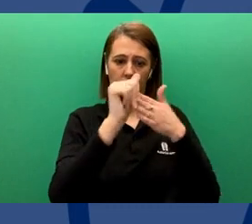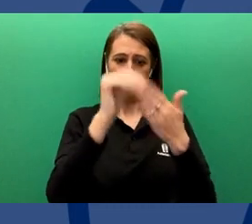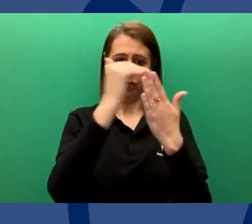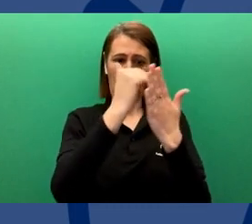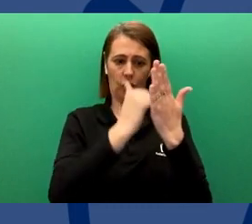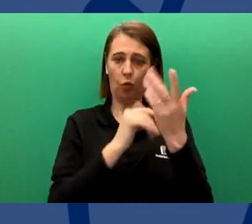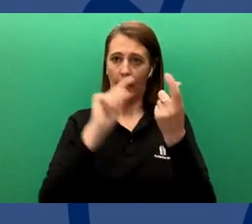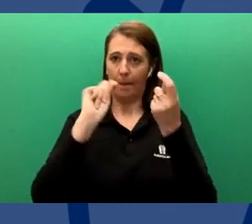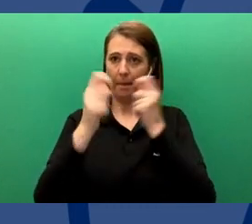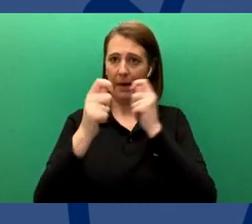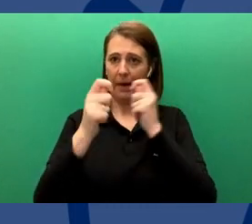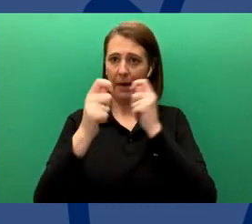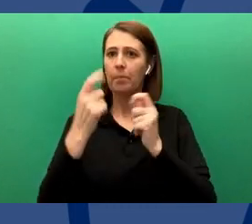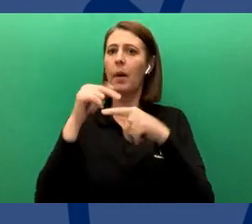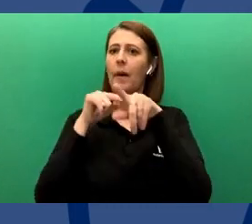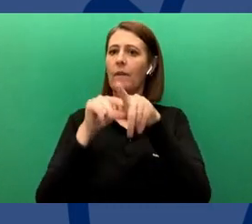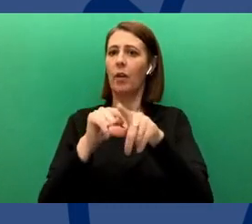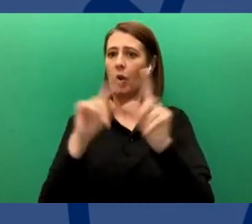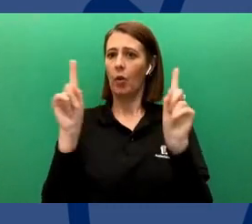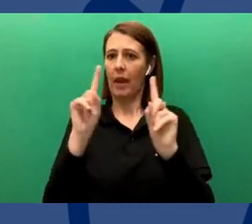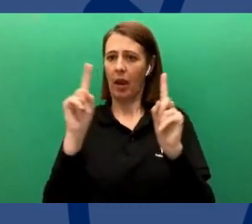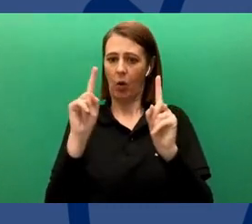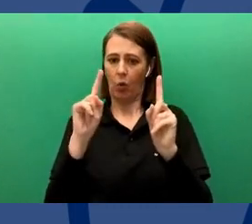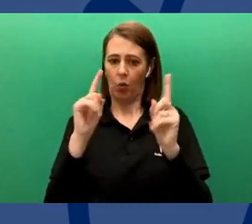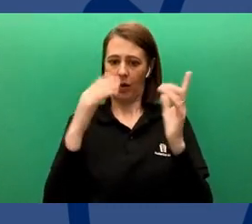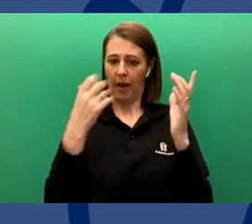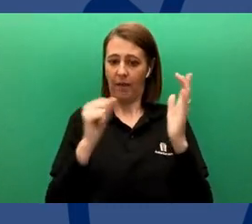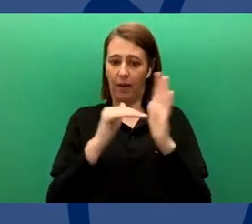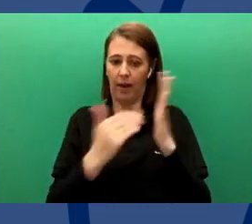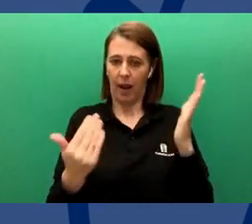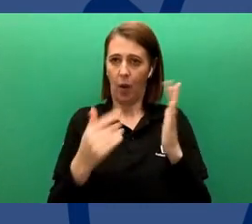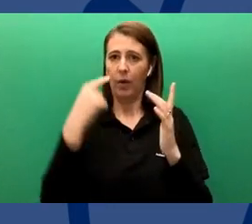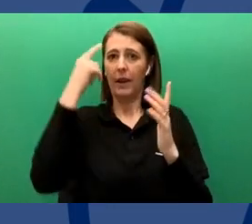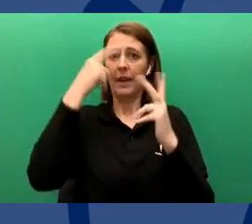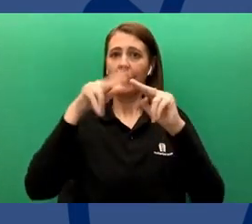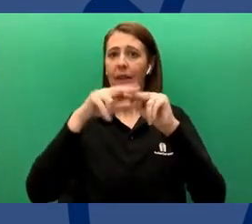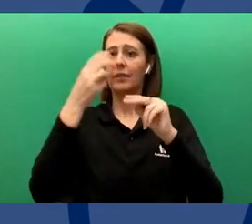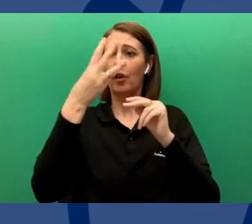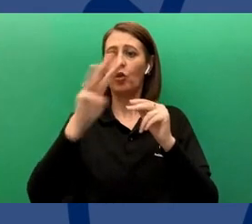now, if there is a 30 per cent decline in demand, I'm presuming, then, that there is